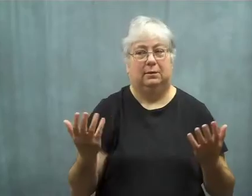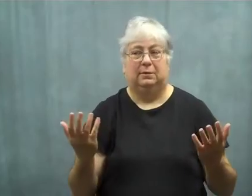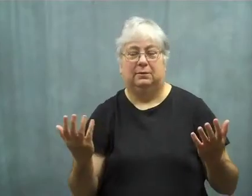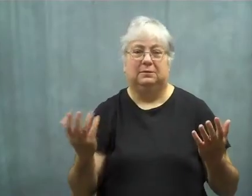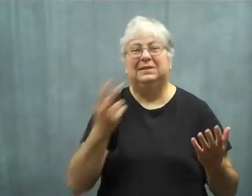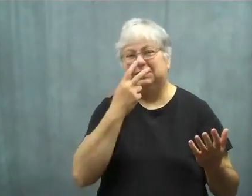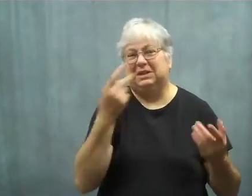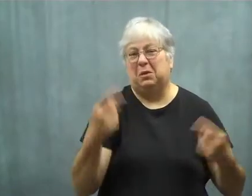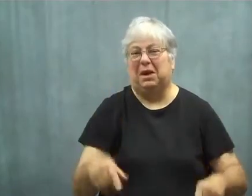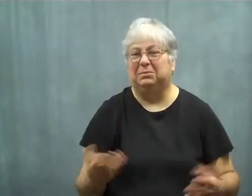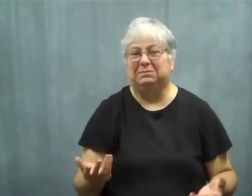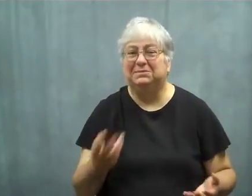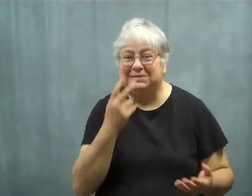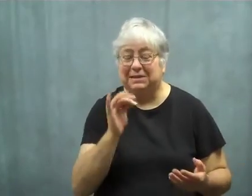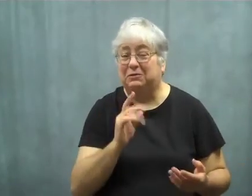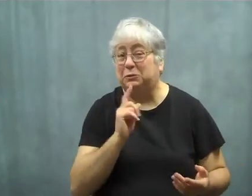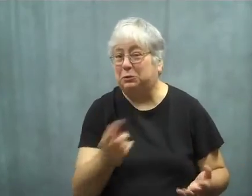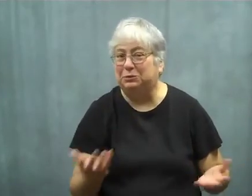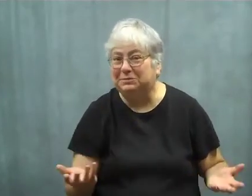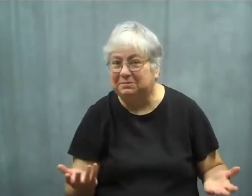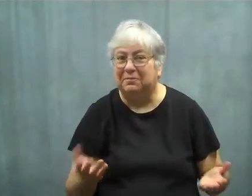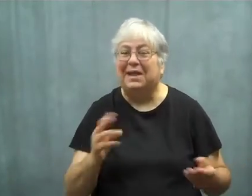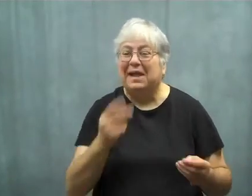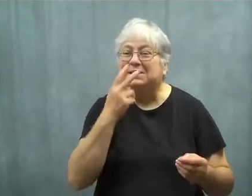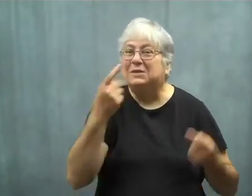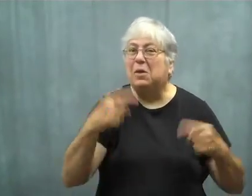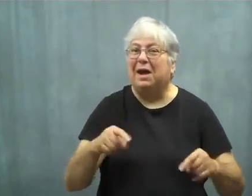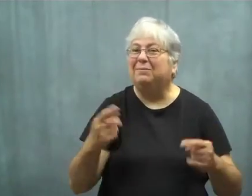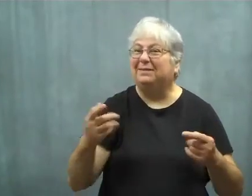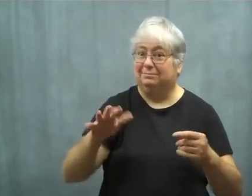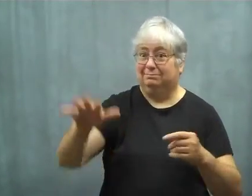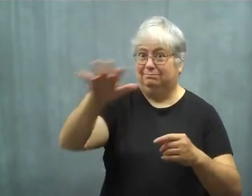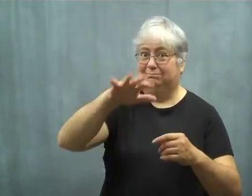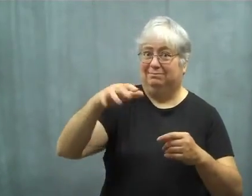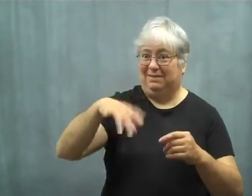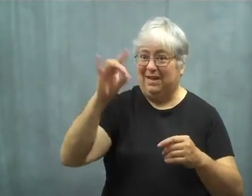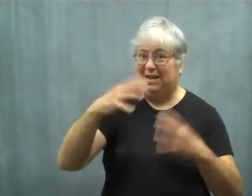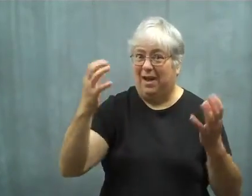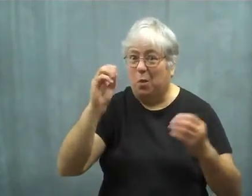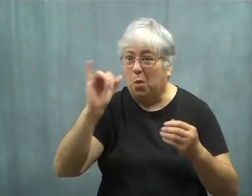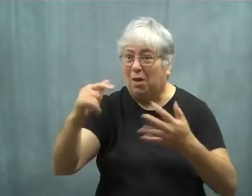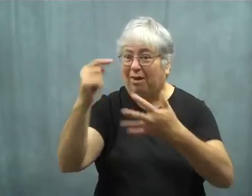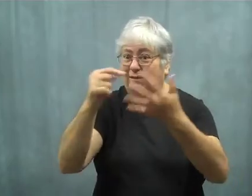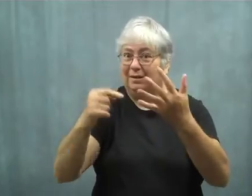We'll see if those concerns come true or not.